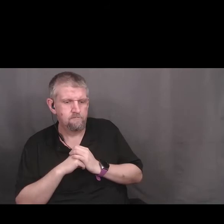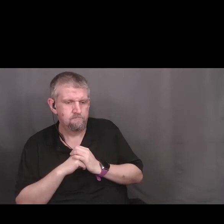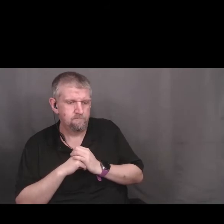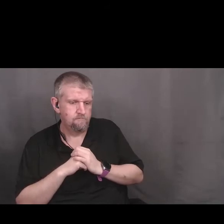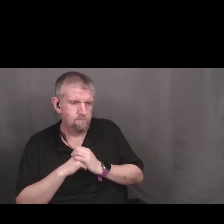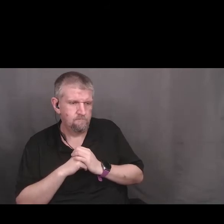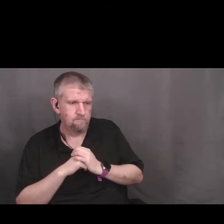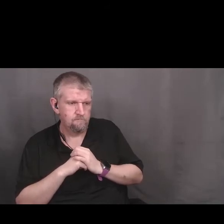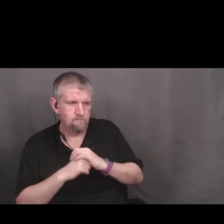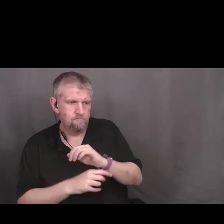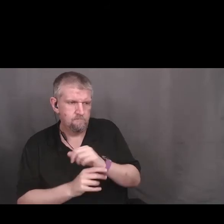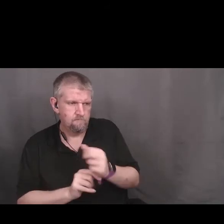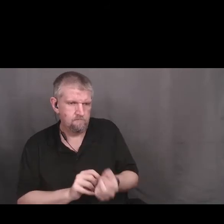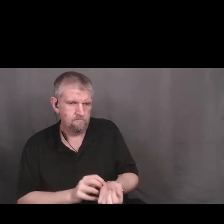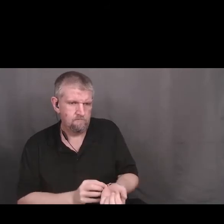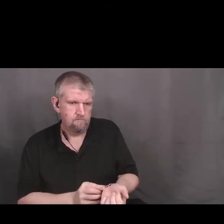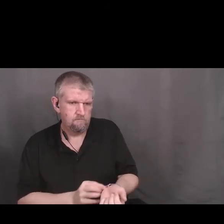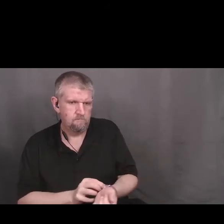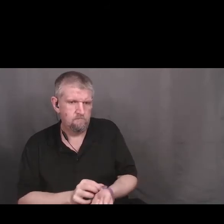And then, well, one of the things that I need to point out